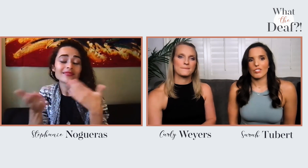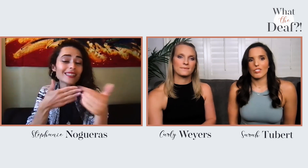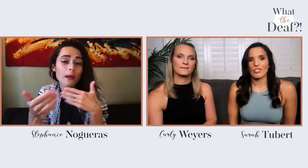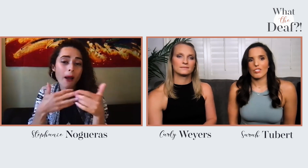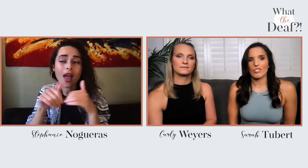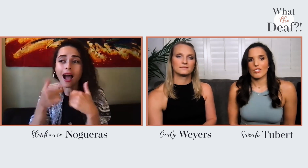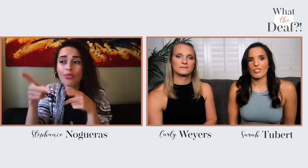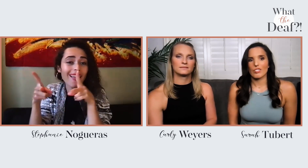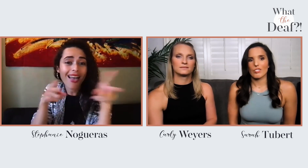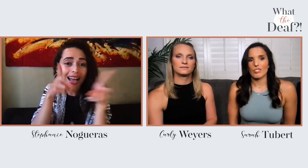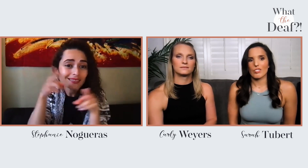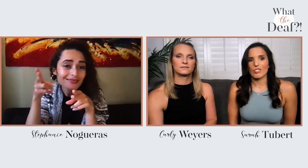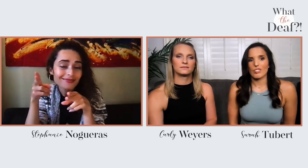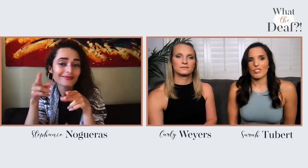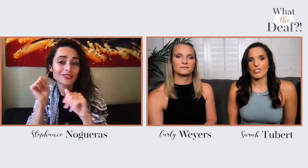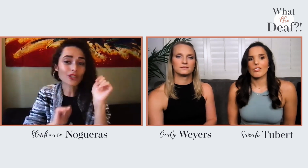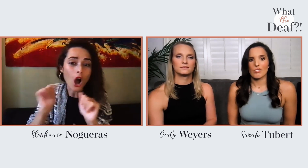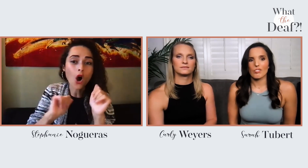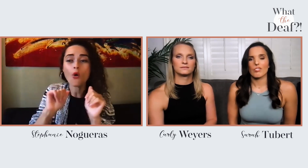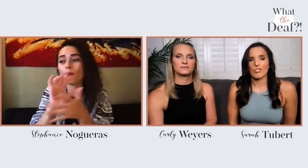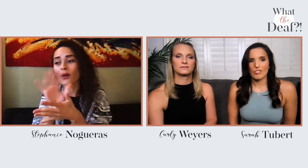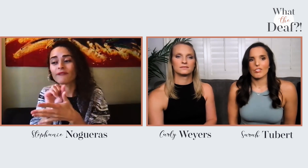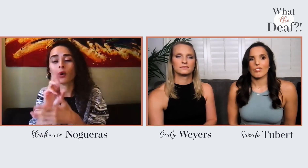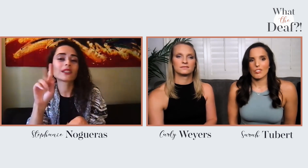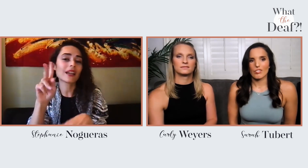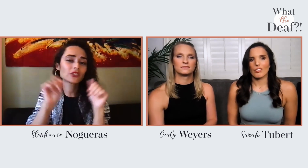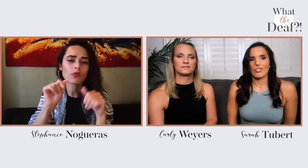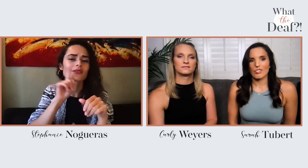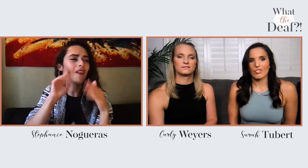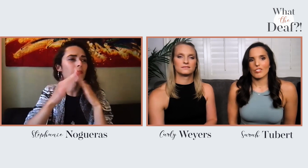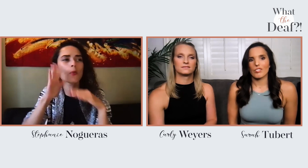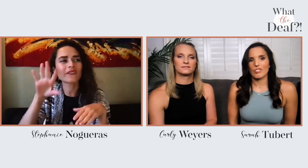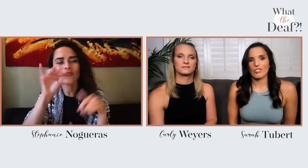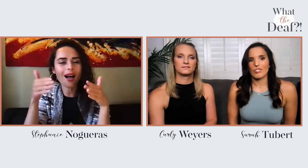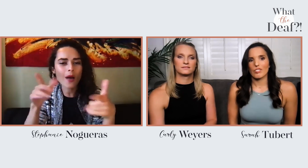it doesn't matter how it's cut, how it's edited, you know, the movie, TV show, whatever it is.